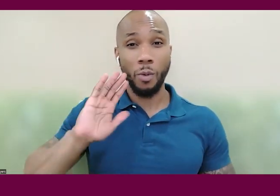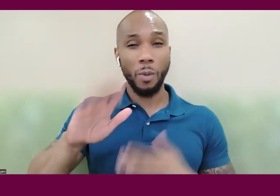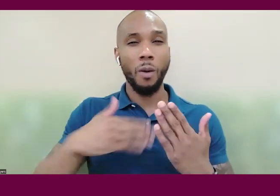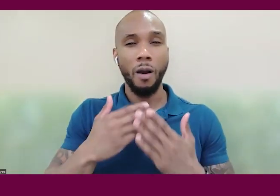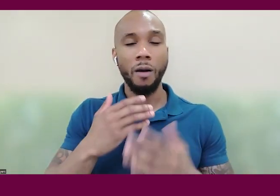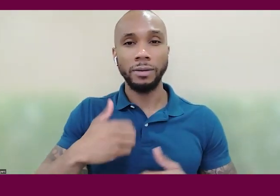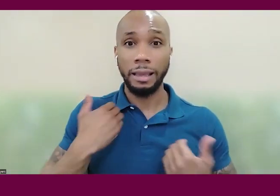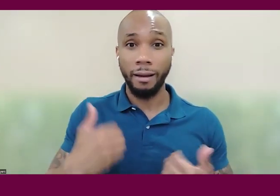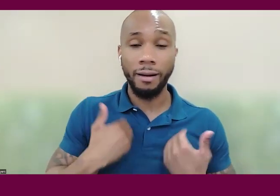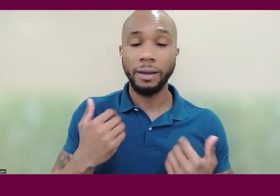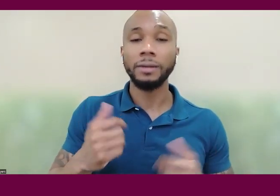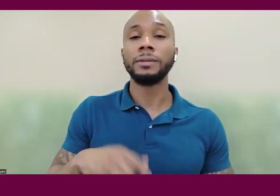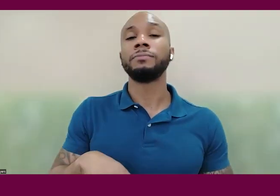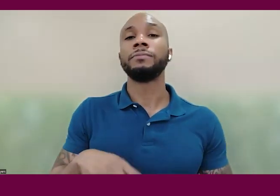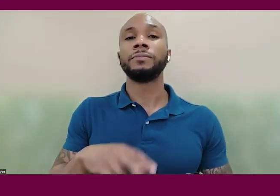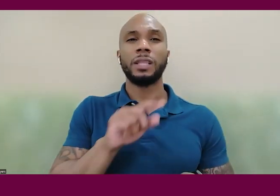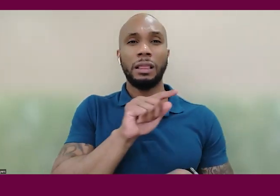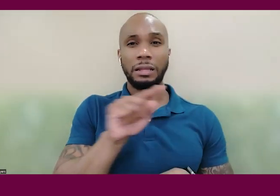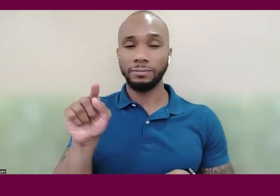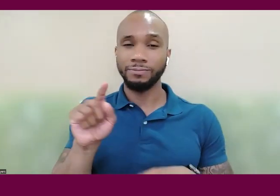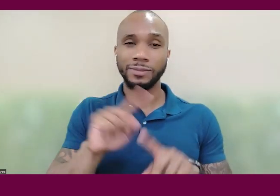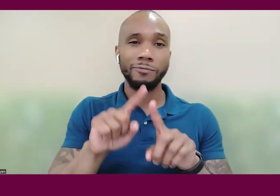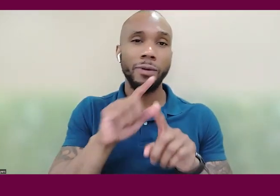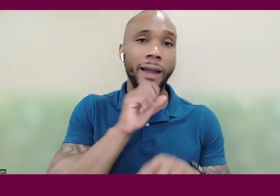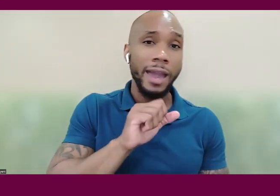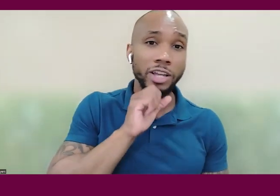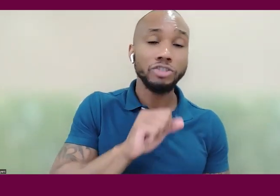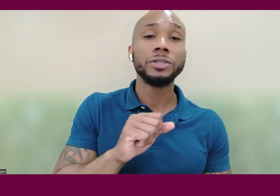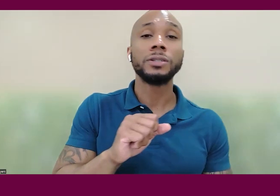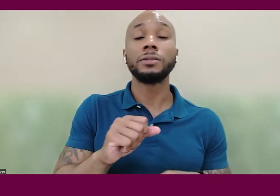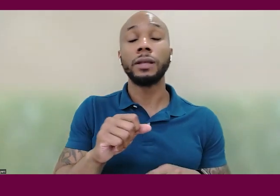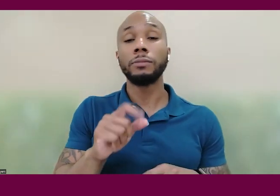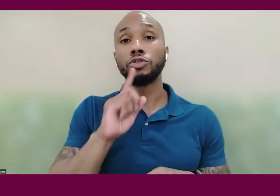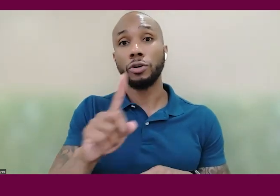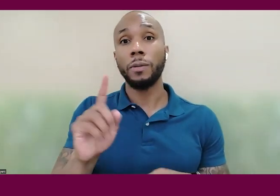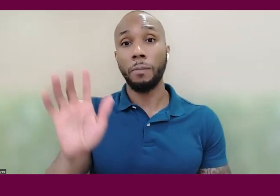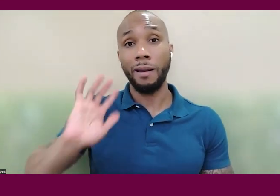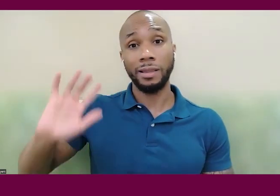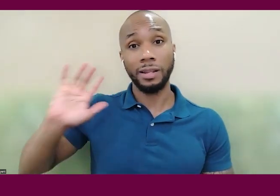Looking at ourselves the ages that these kids are now, I'm sure we were into some much more